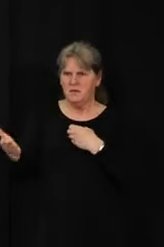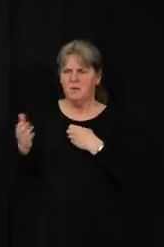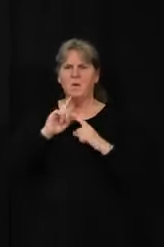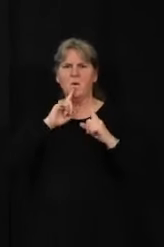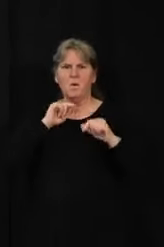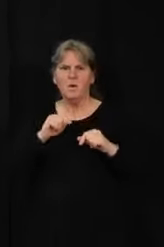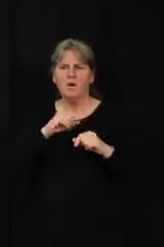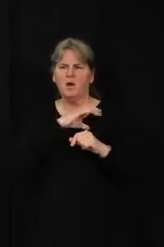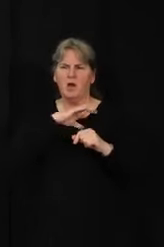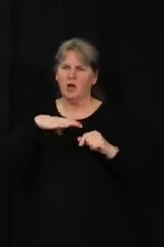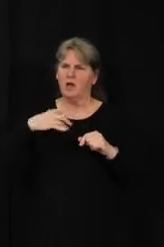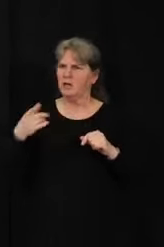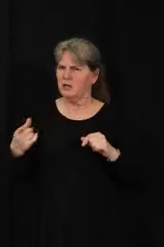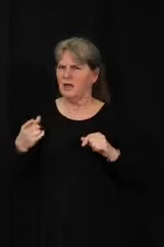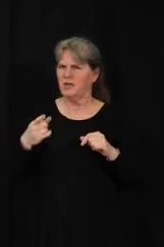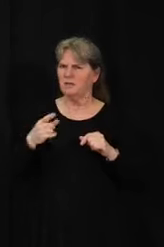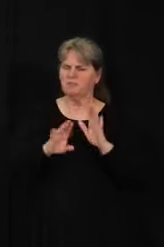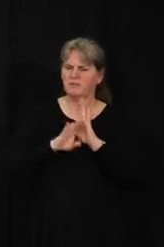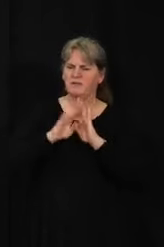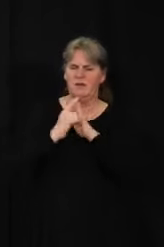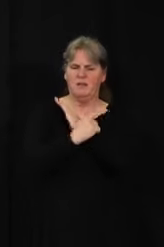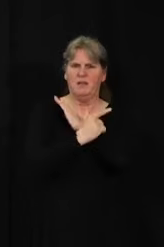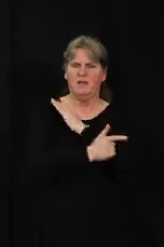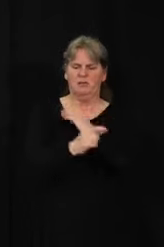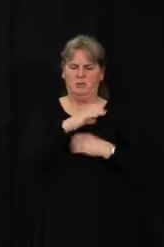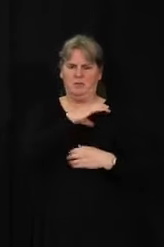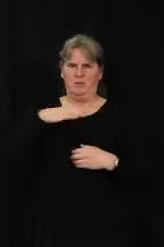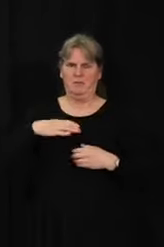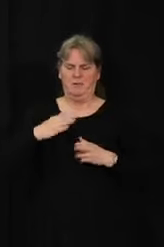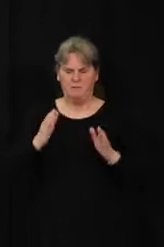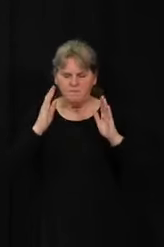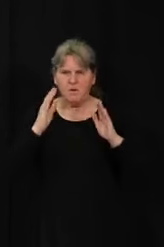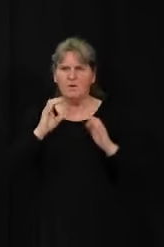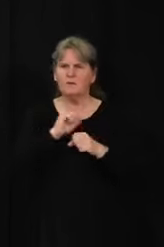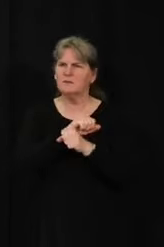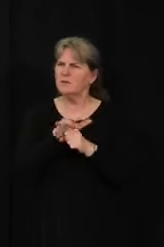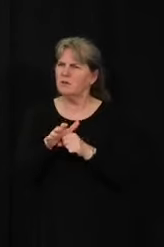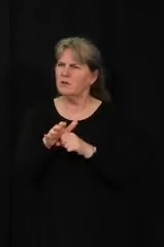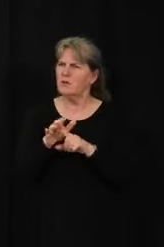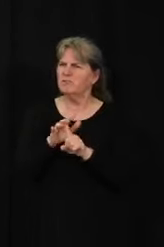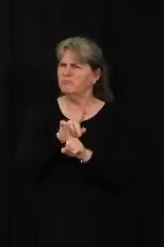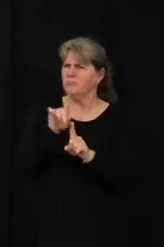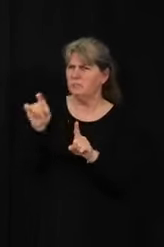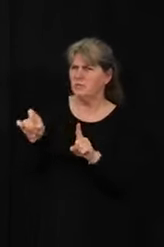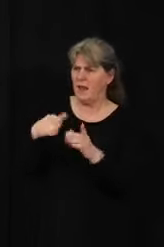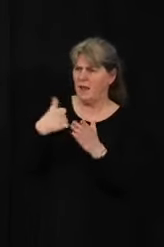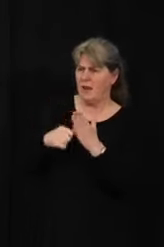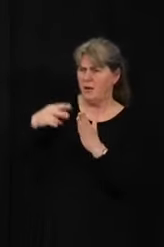Council and to form a legislative committee to deal with that COVID-19-- just, have